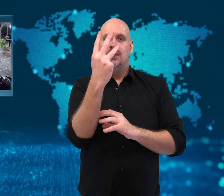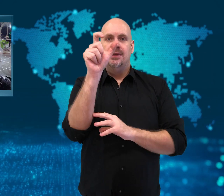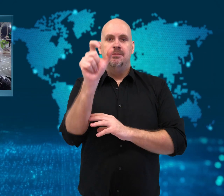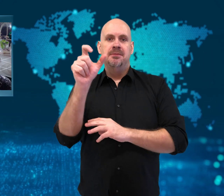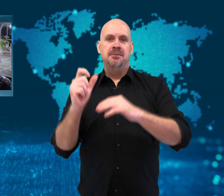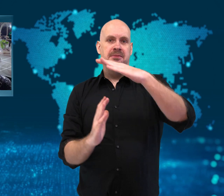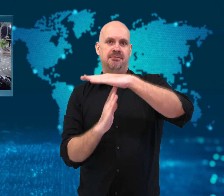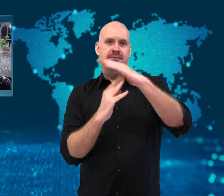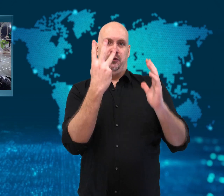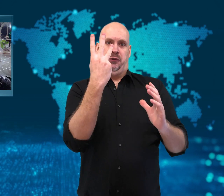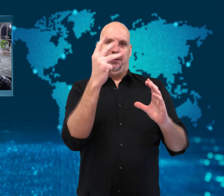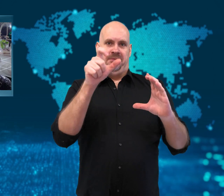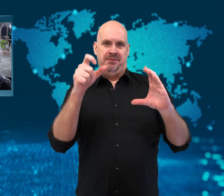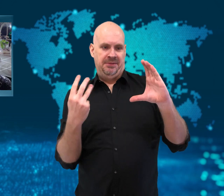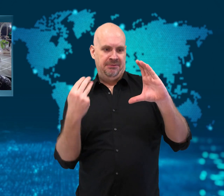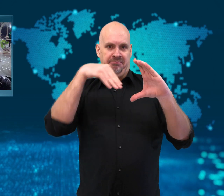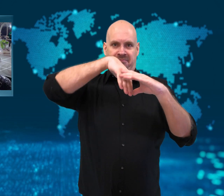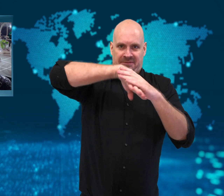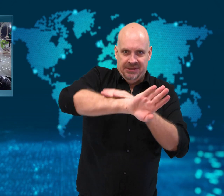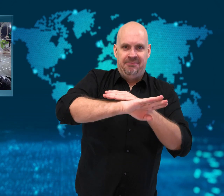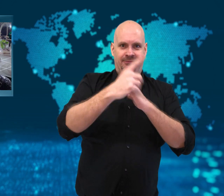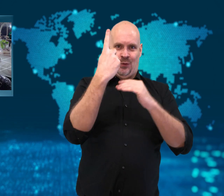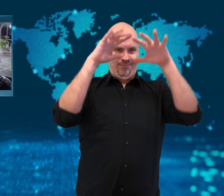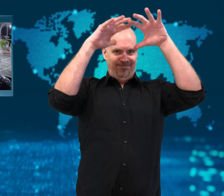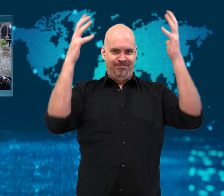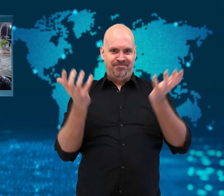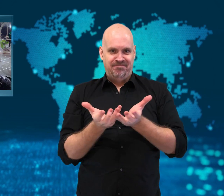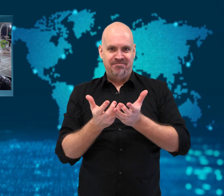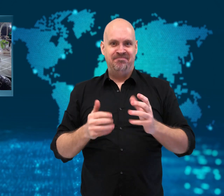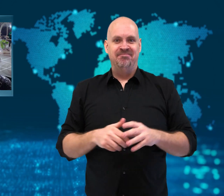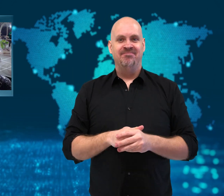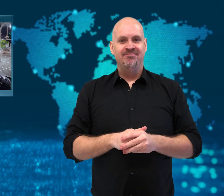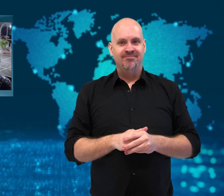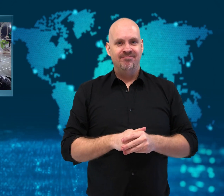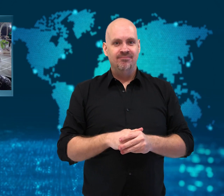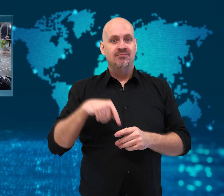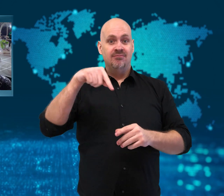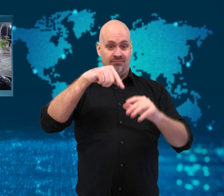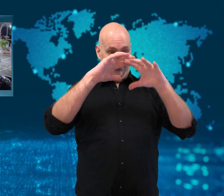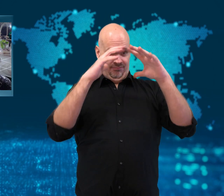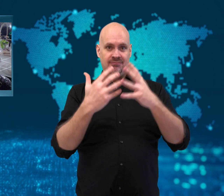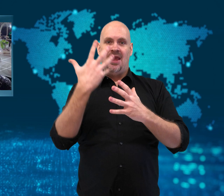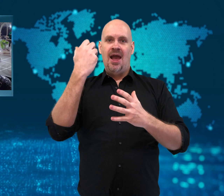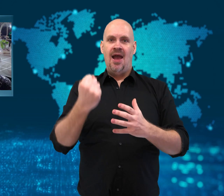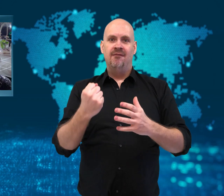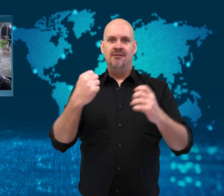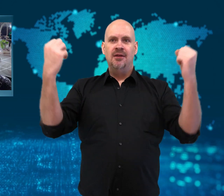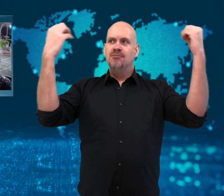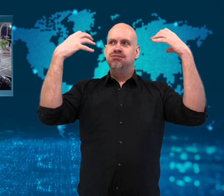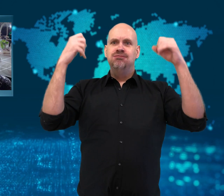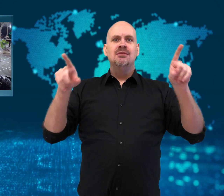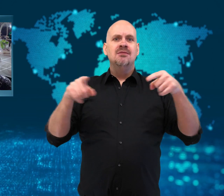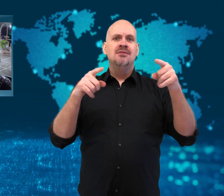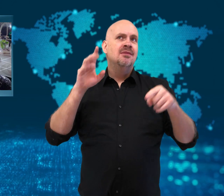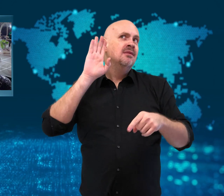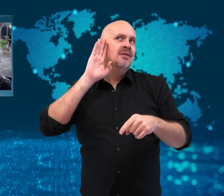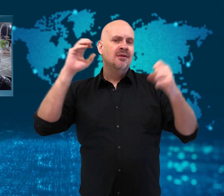Inside the bubbles was a high frequency speaker to prevent sounds